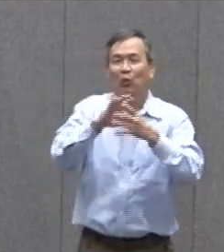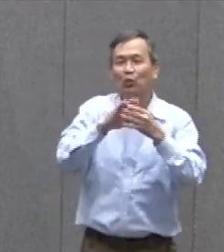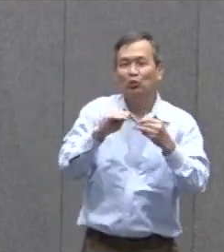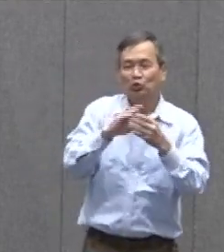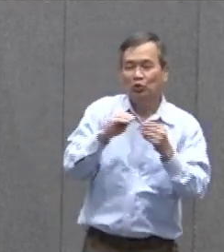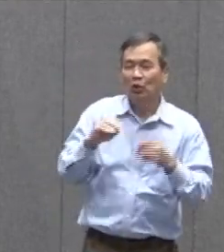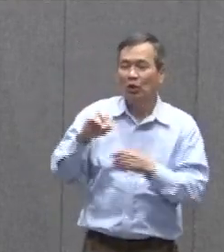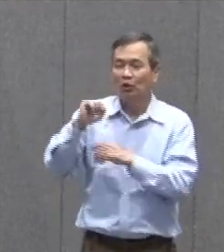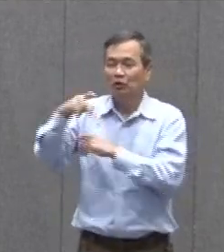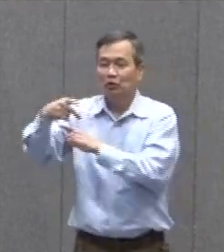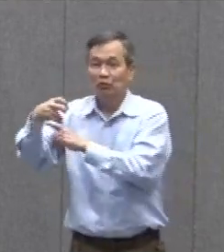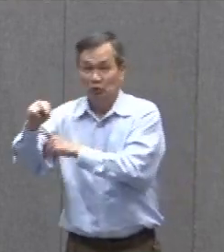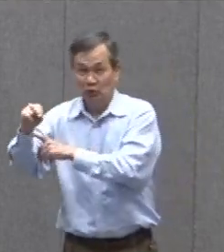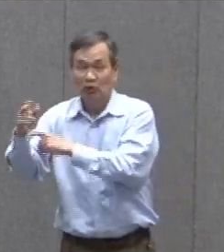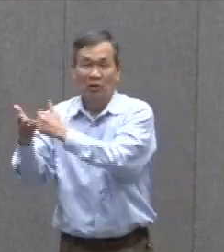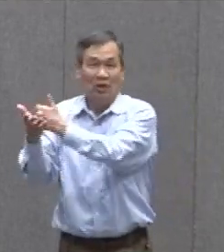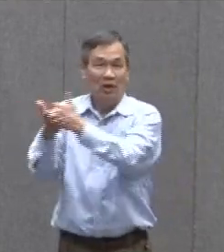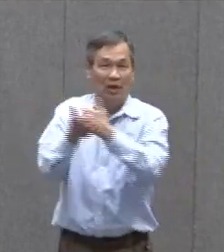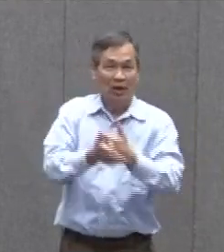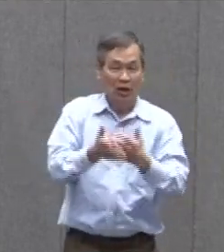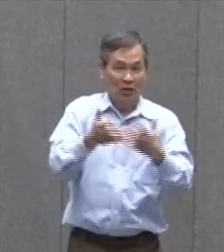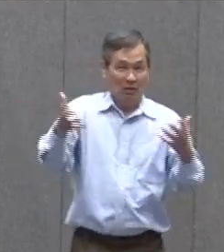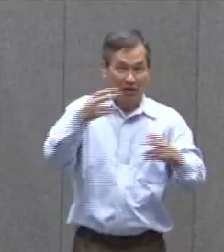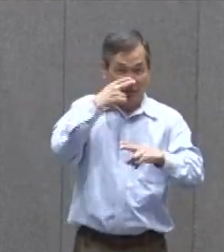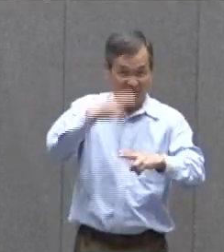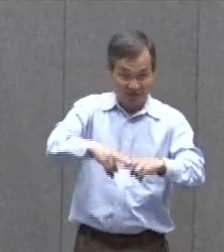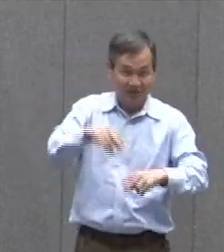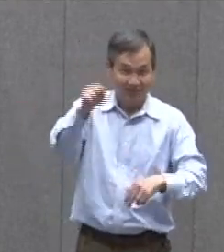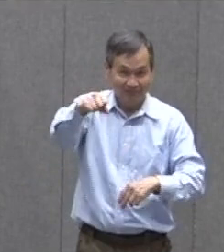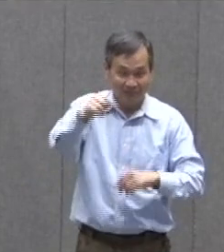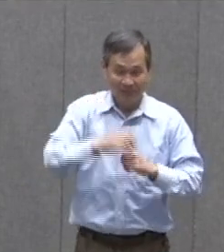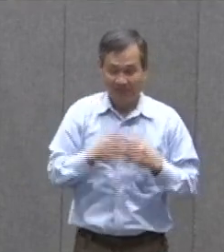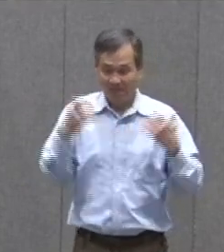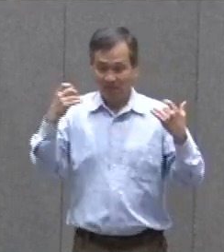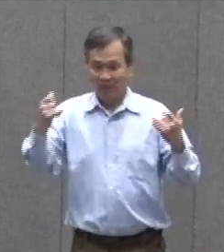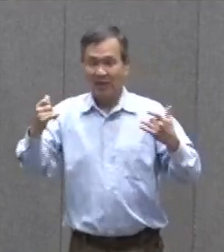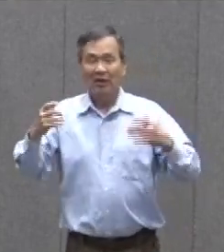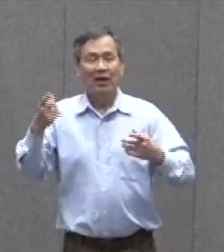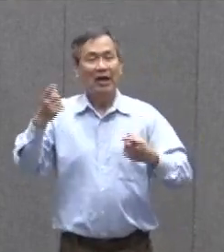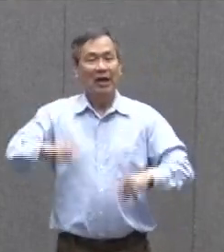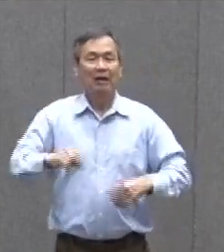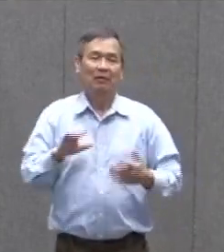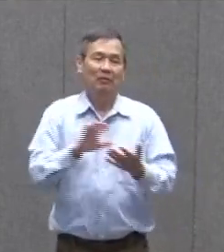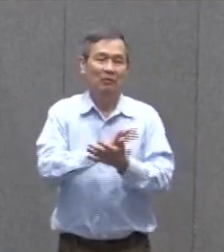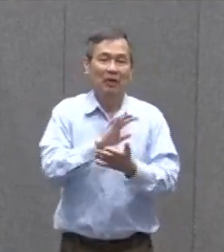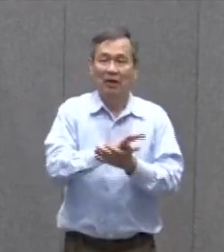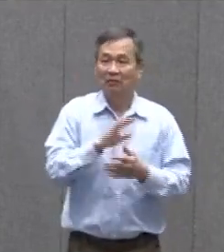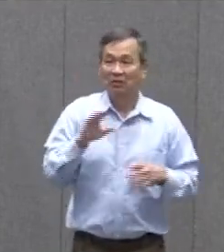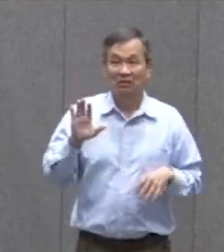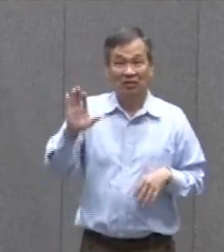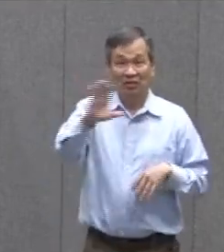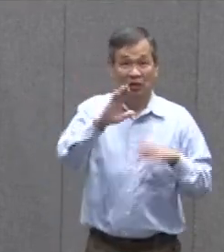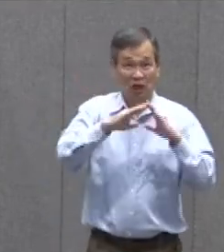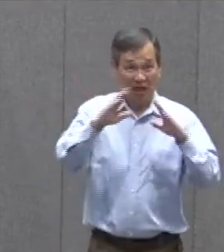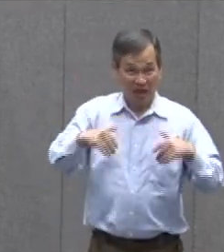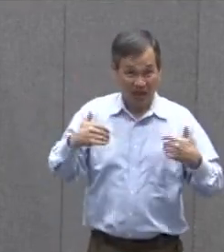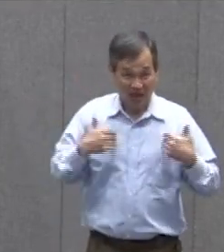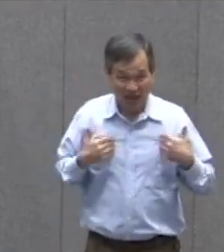is actually going to be helpful and fun. Now, sometimes we run out of paper at our house, and so you might have to get creative